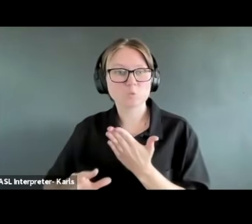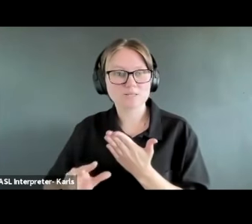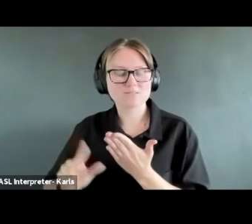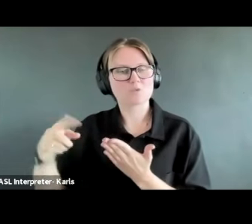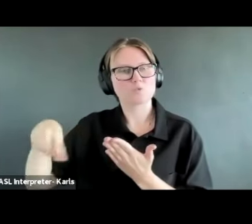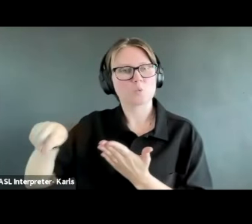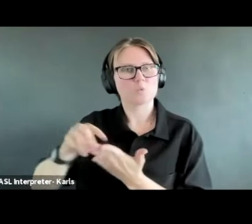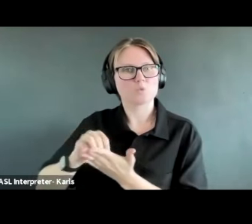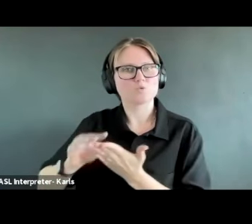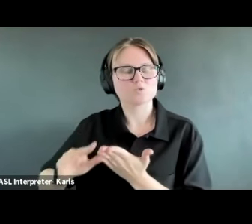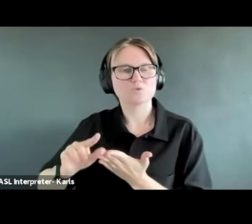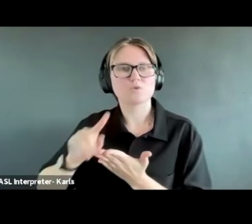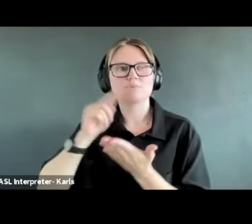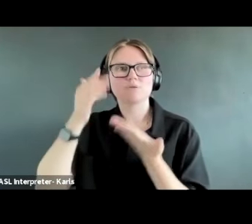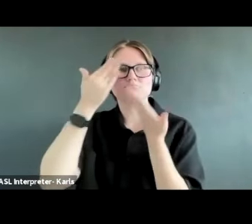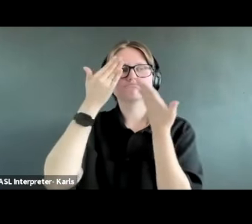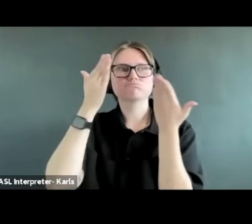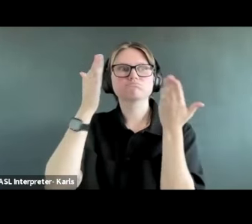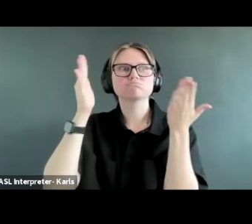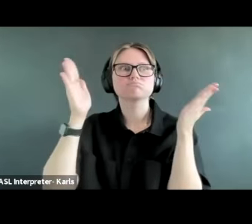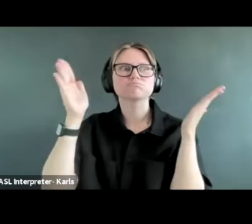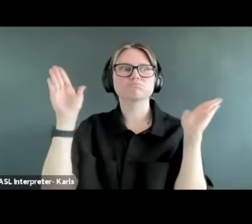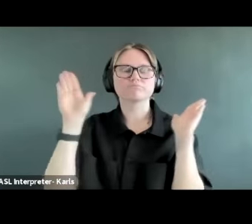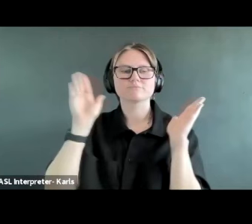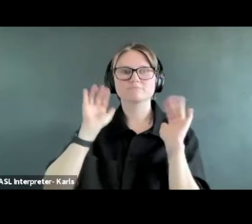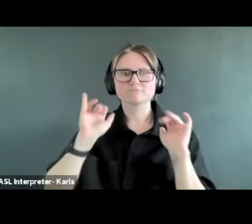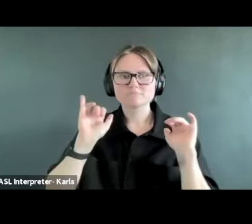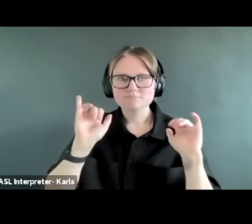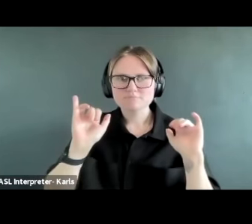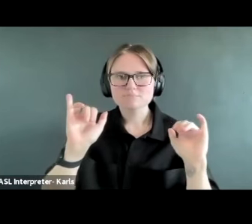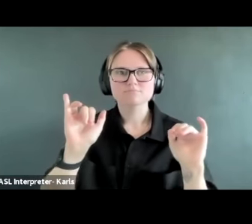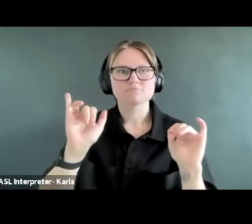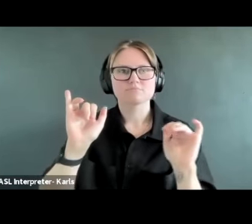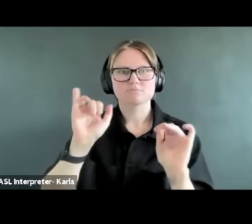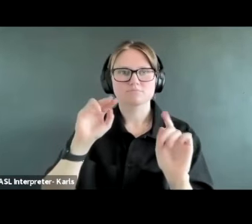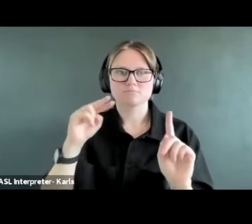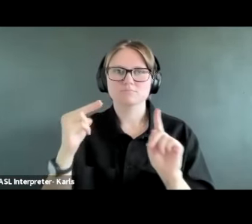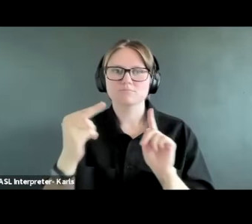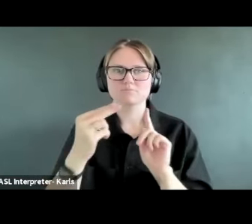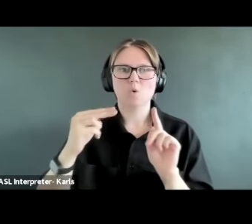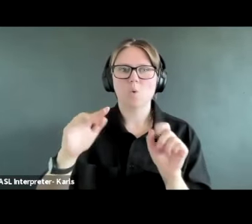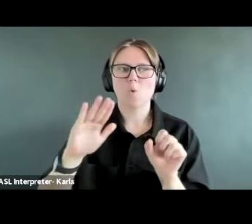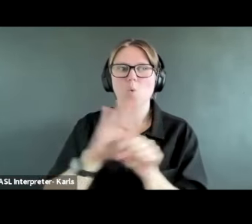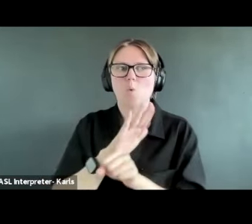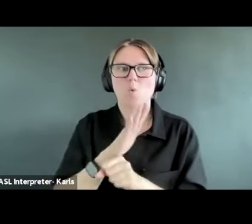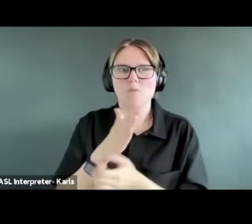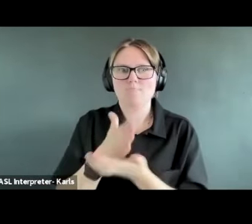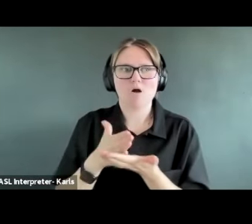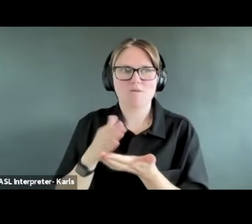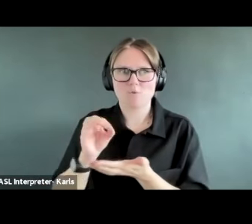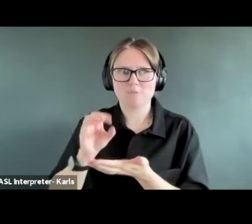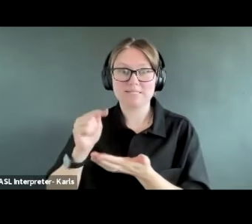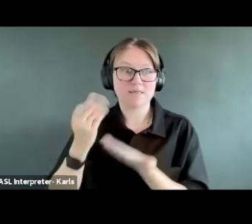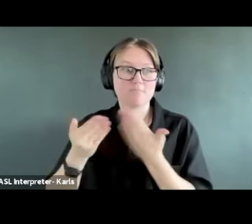really open their mind and see like a whole another sector of OT that they may have not even considered and